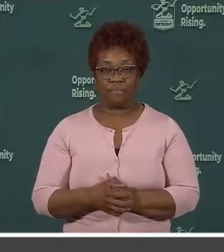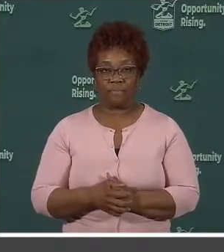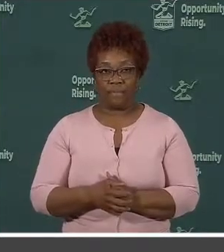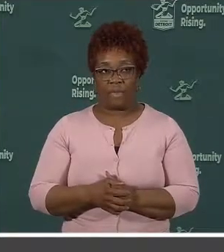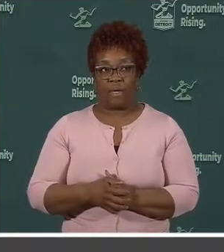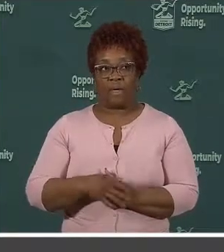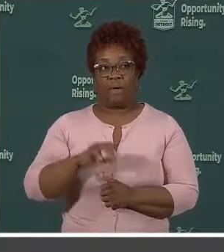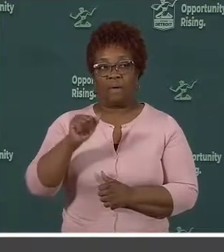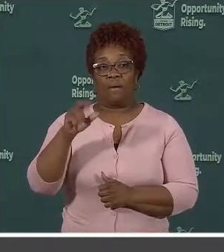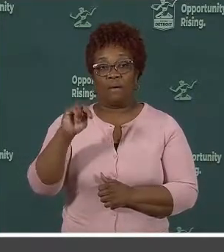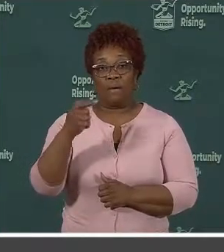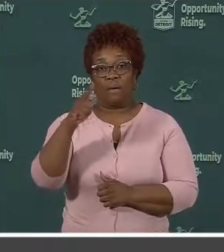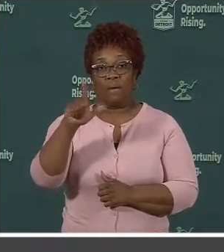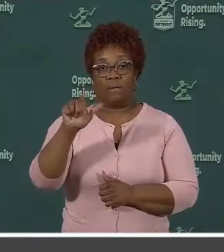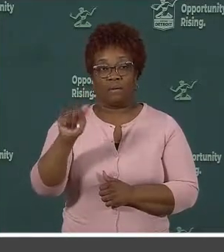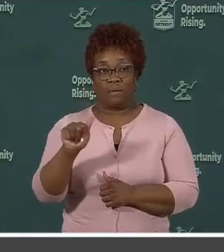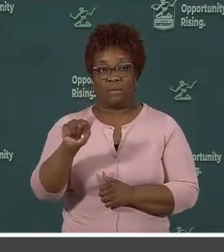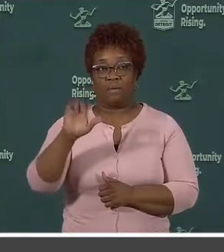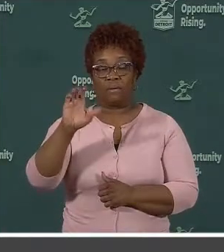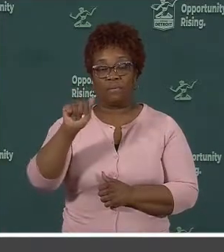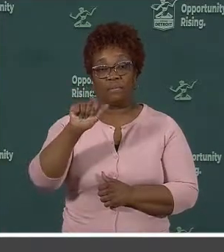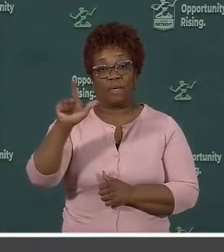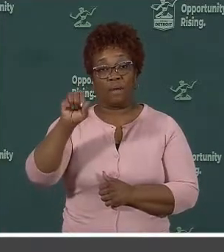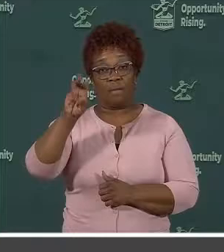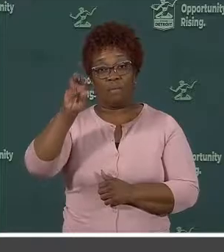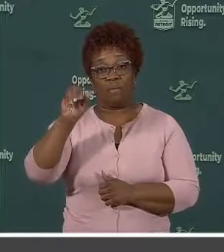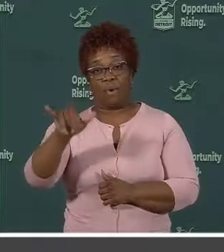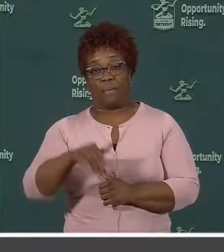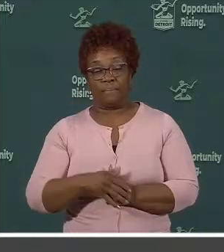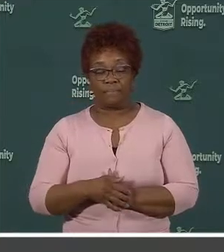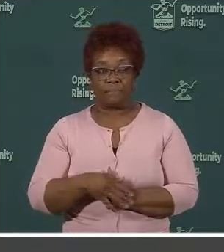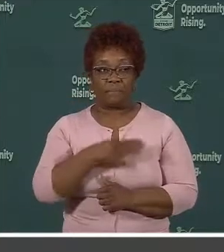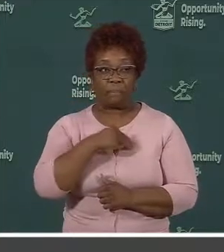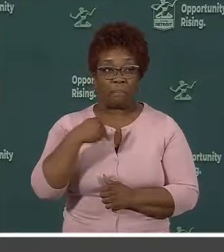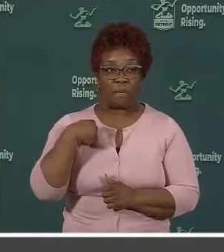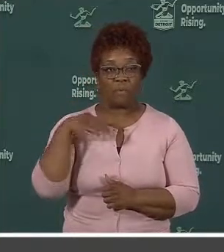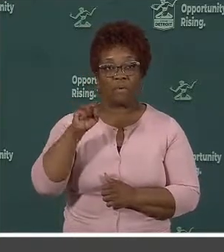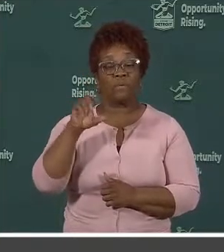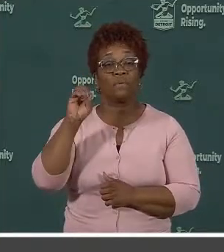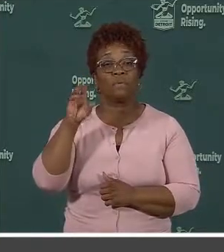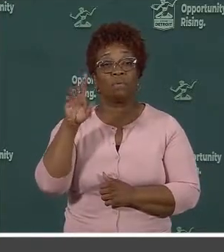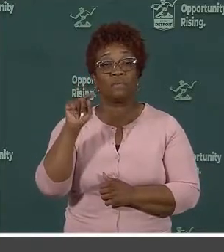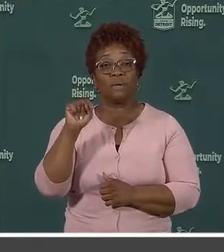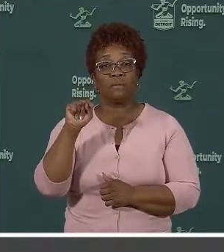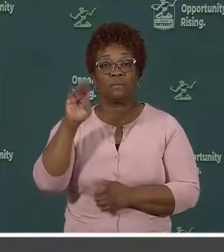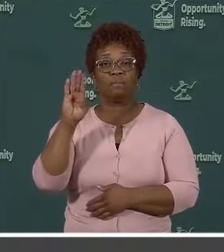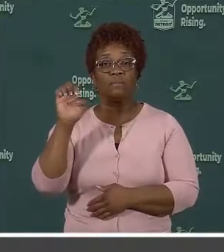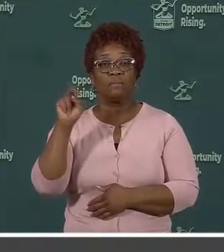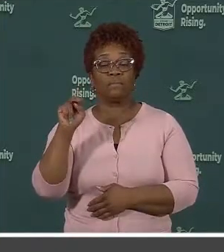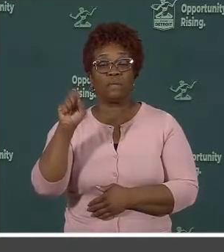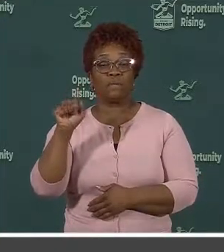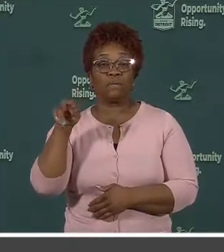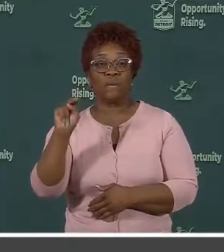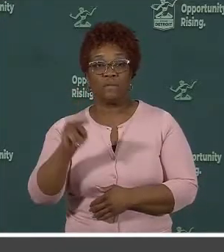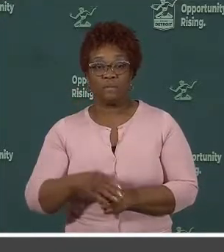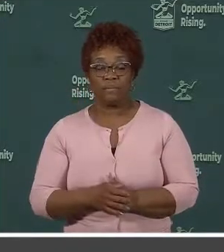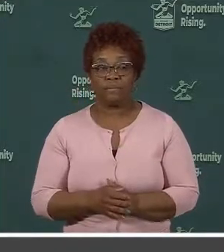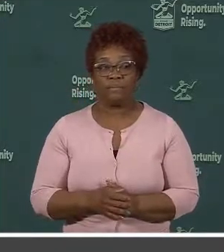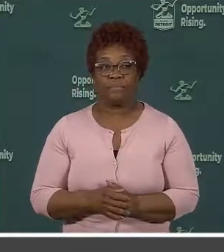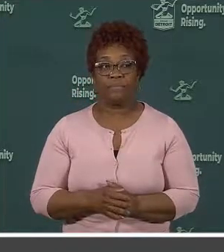CALAWAY COUNCIL MEMBER SCOTT VINCENT COUNCIL MEMBER LETICIA